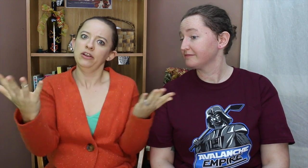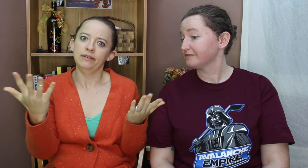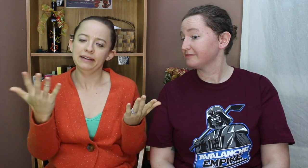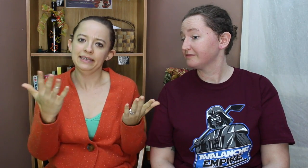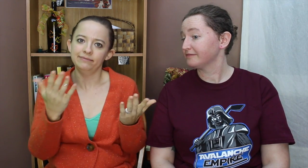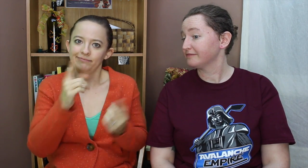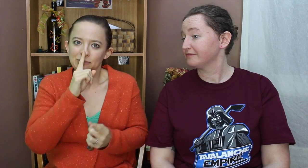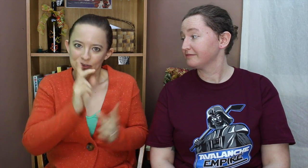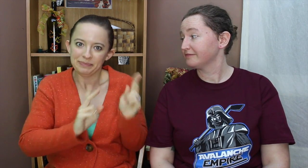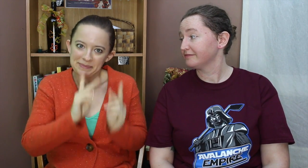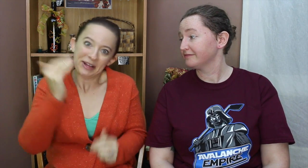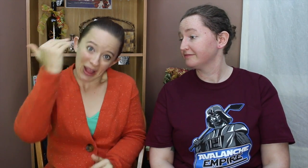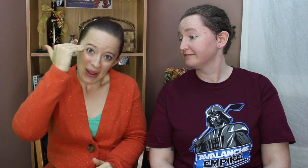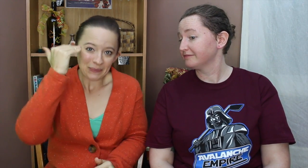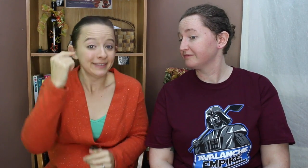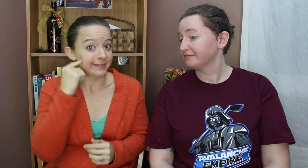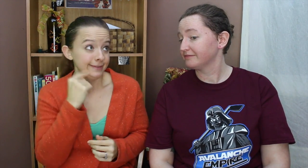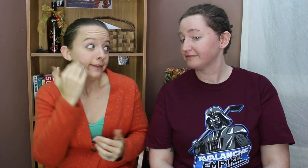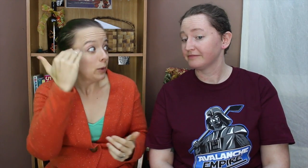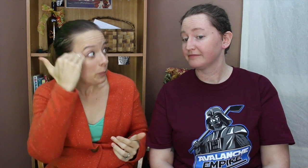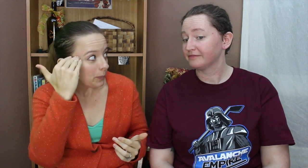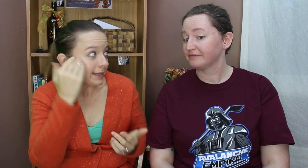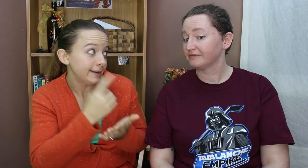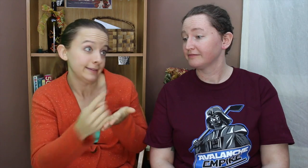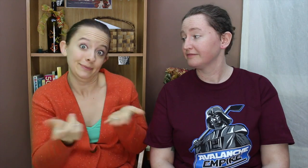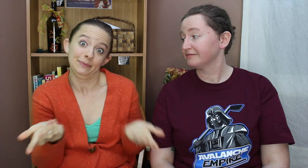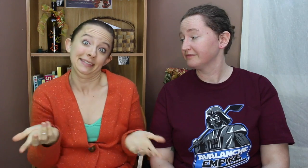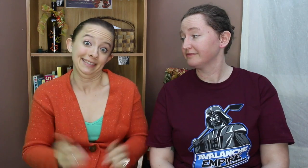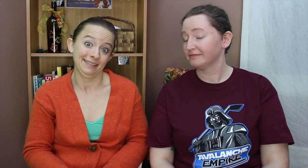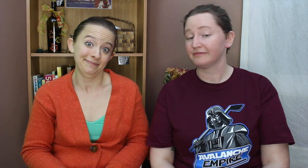This video, share it! Make sure that people know what's going on!